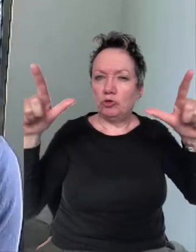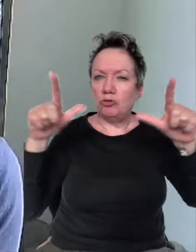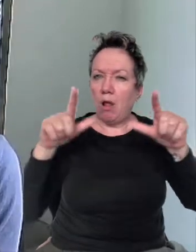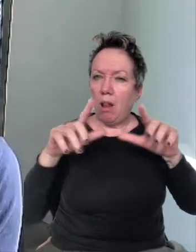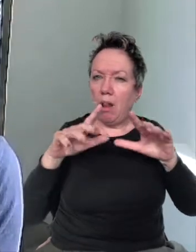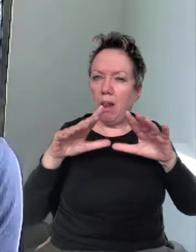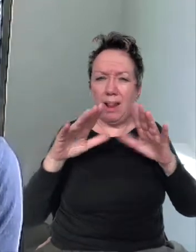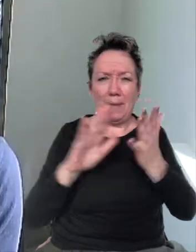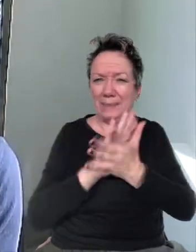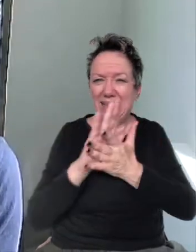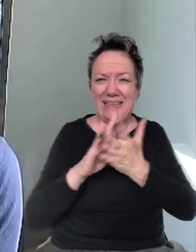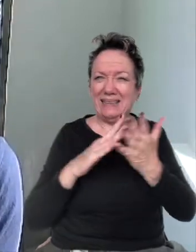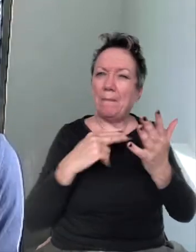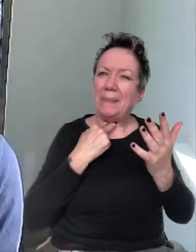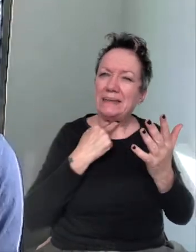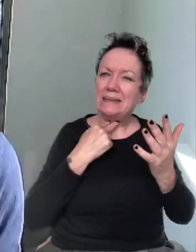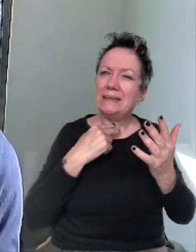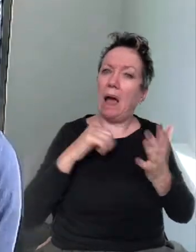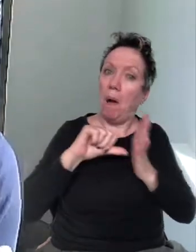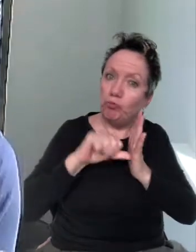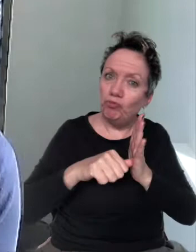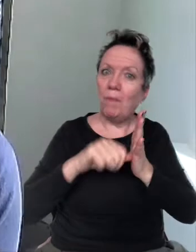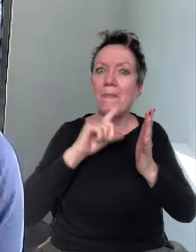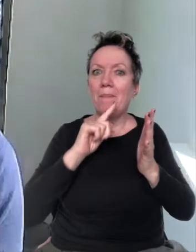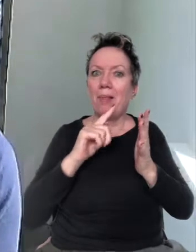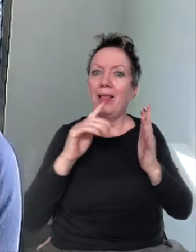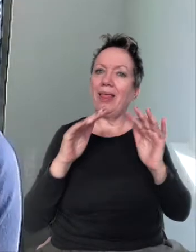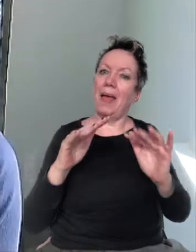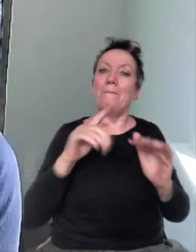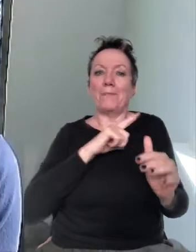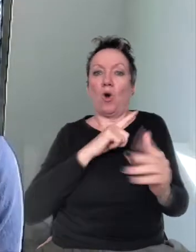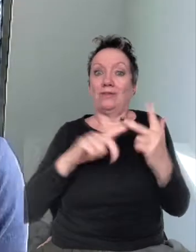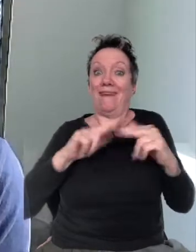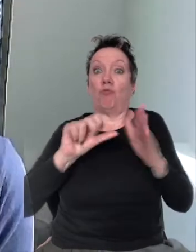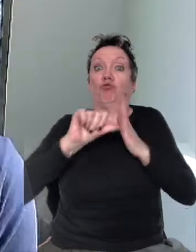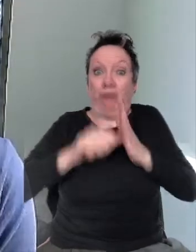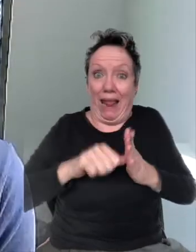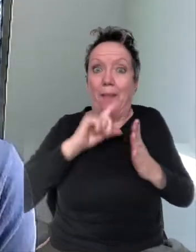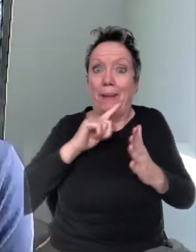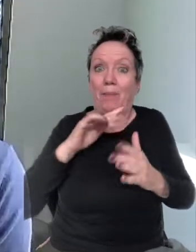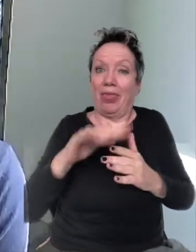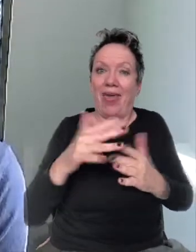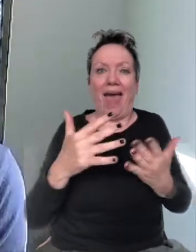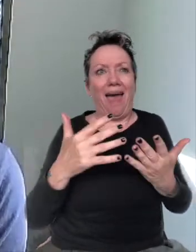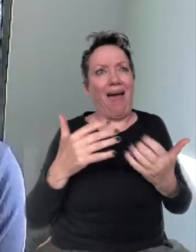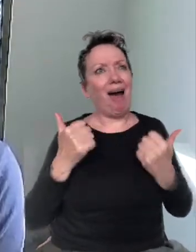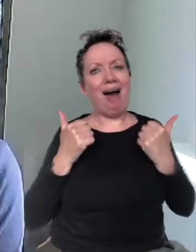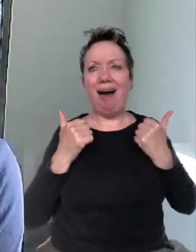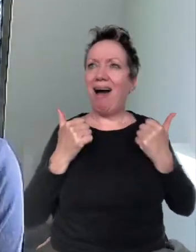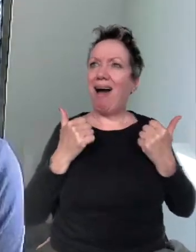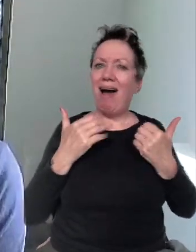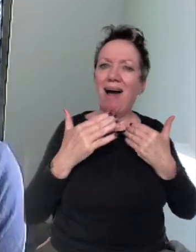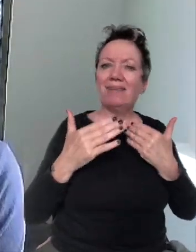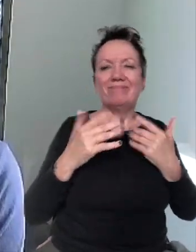So just missing the fact that you bring people together in spaces and why people have difficulties with technology.